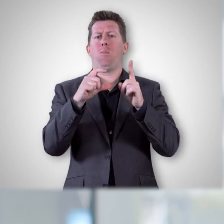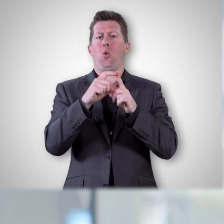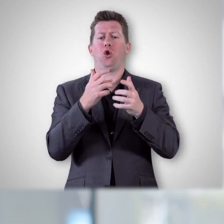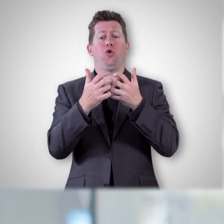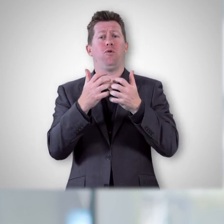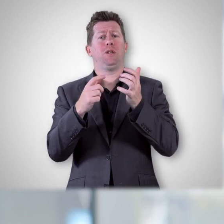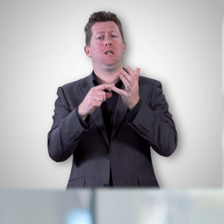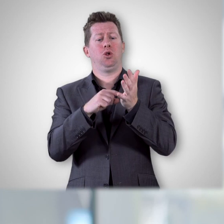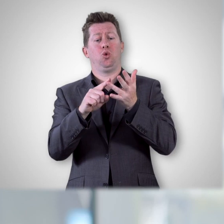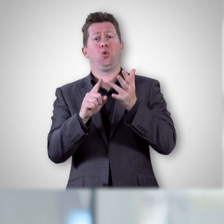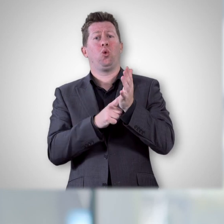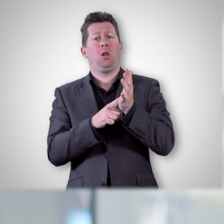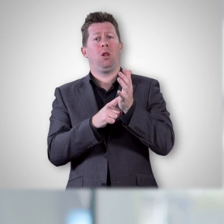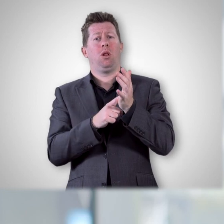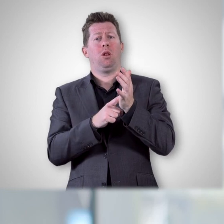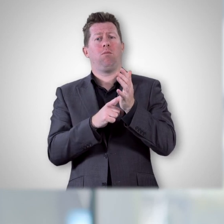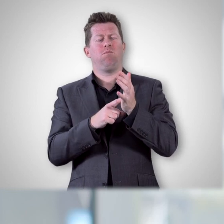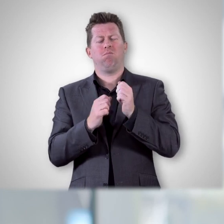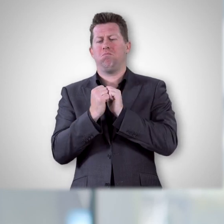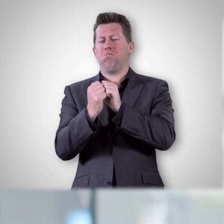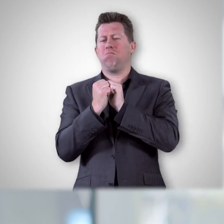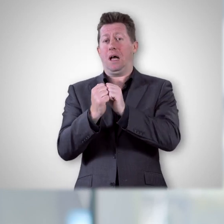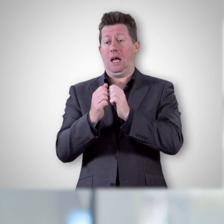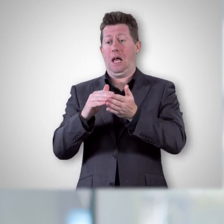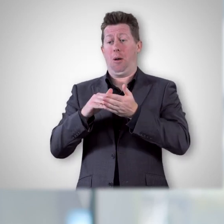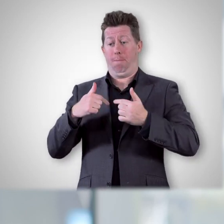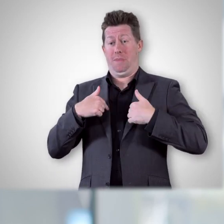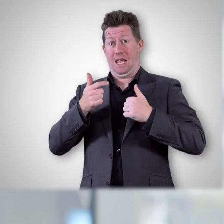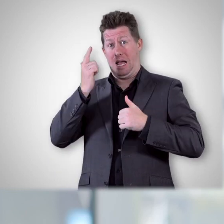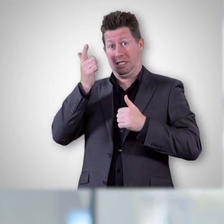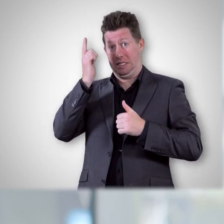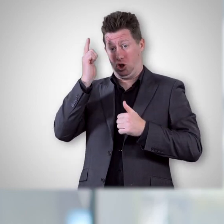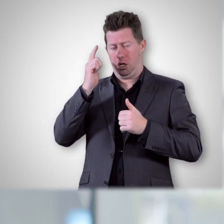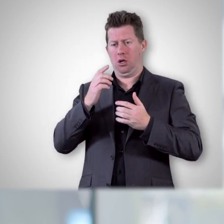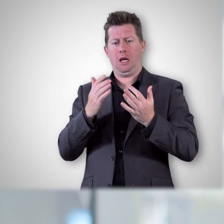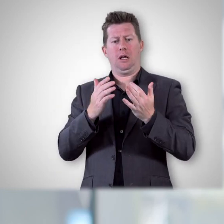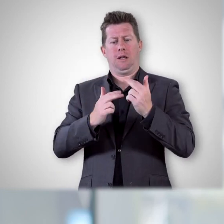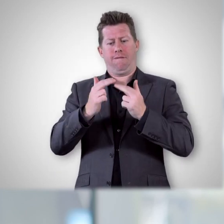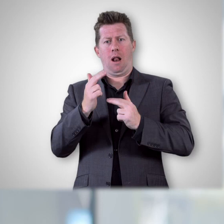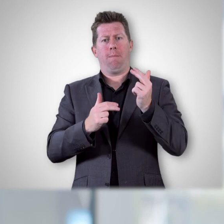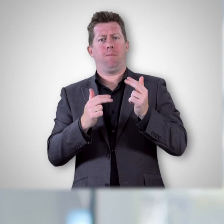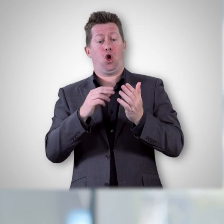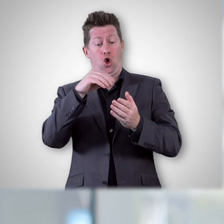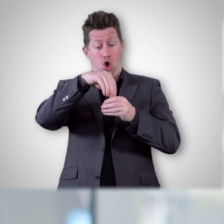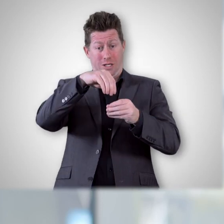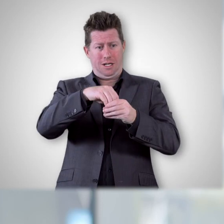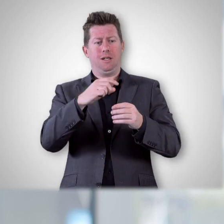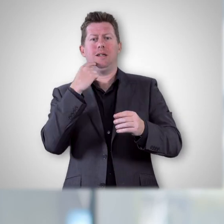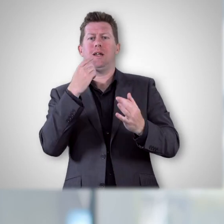Ally, and that's a very good tool as it helps us, as instructors, develop accessibility content.